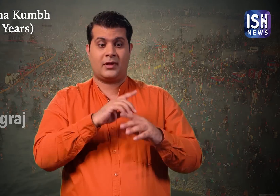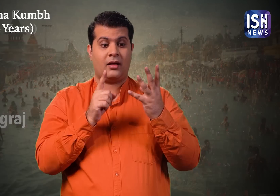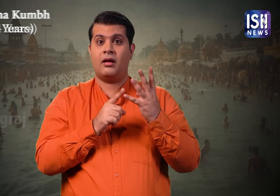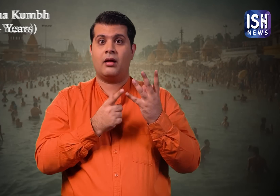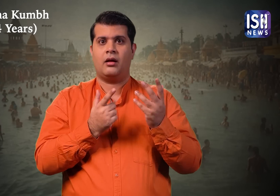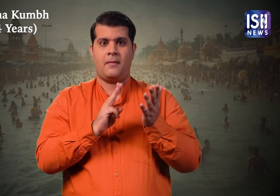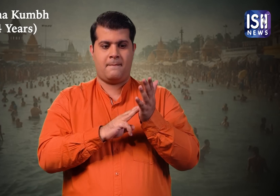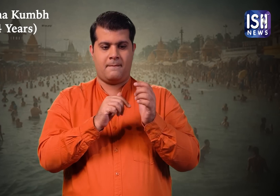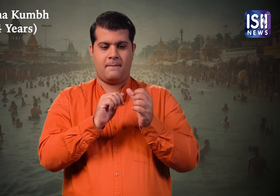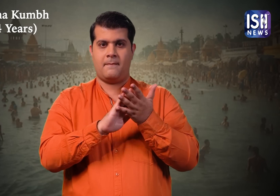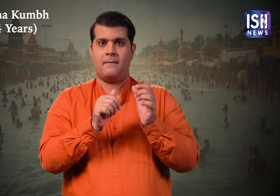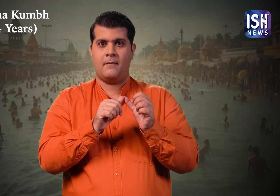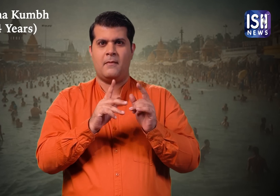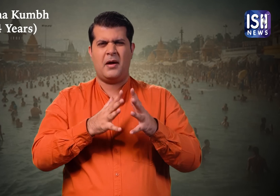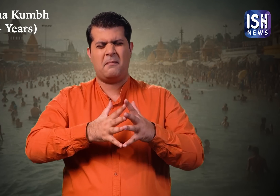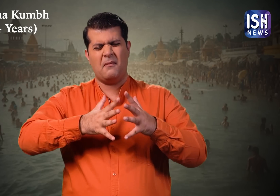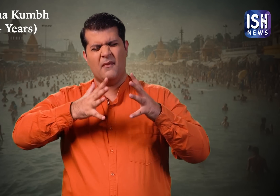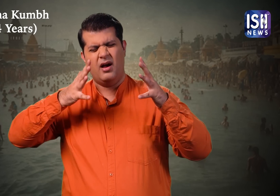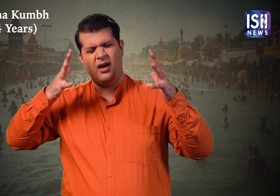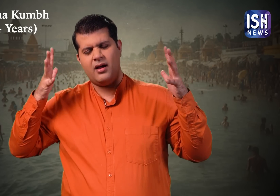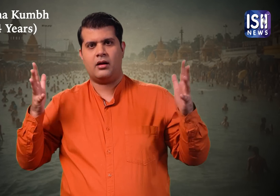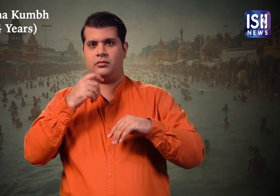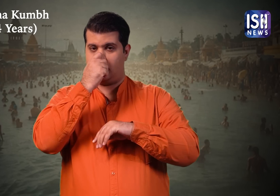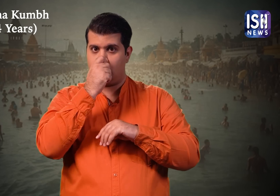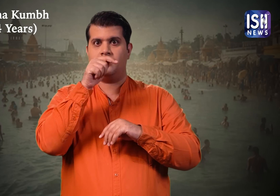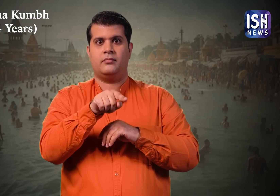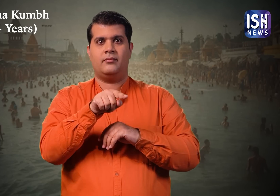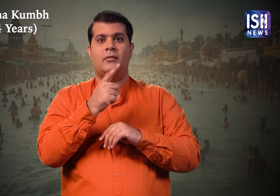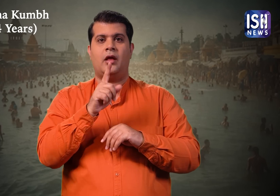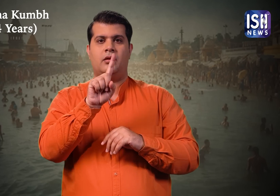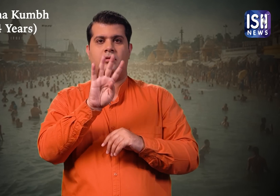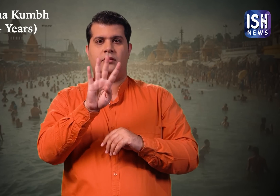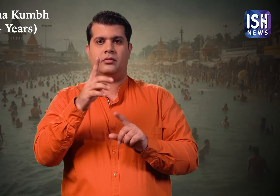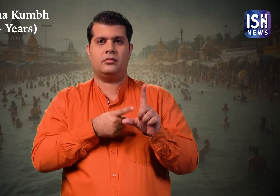4. Maha Kumbh Mela: This is the most sacred Kumbh Mela and occurs once every 144 years.